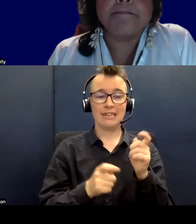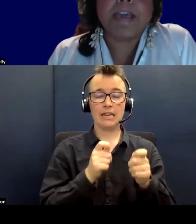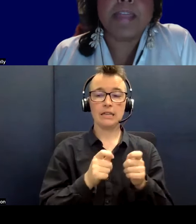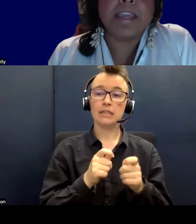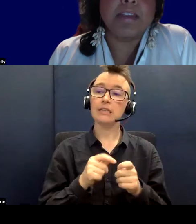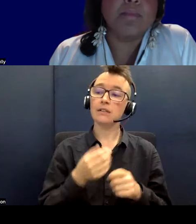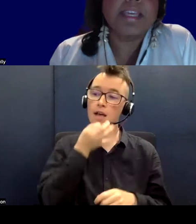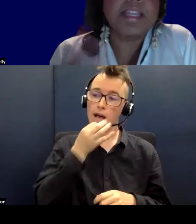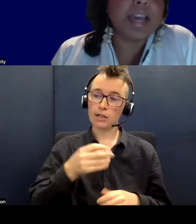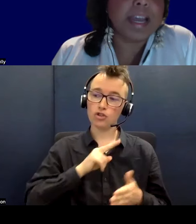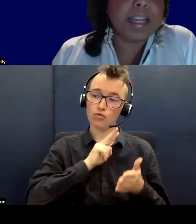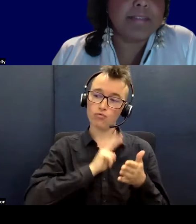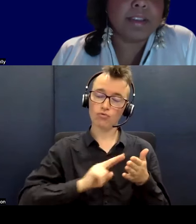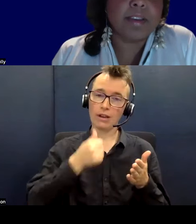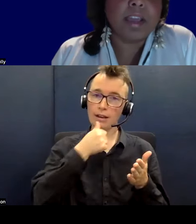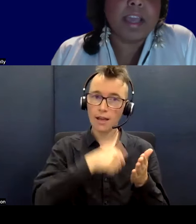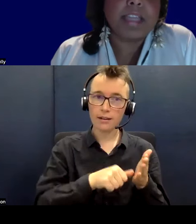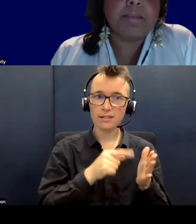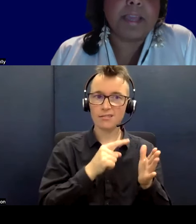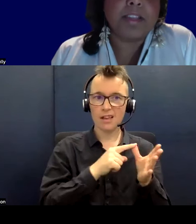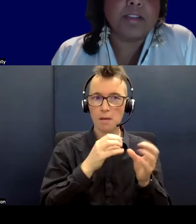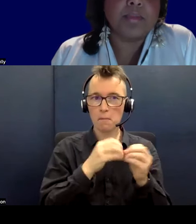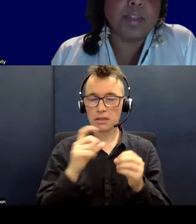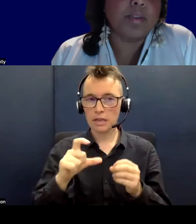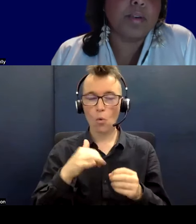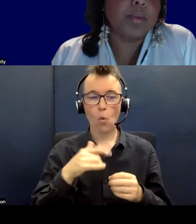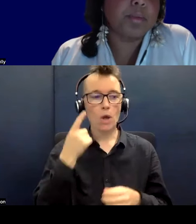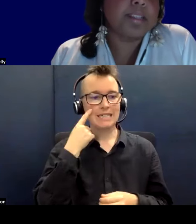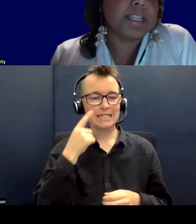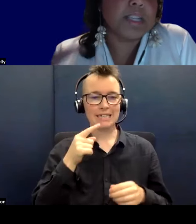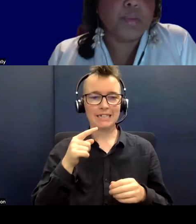and then within that even, it depends on whether or not we're presenting one